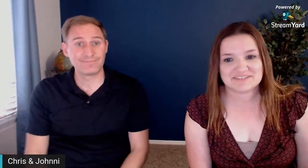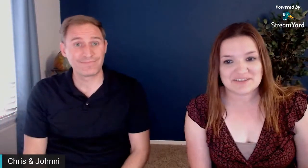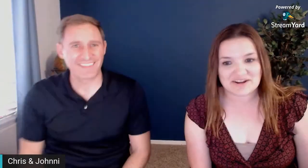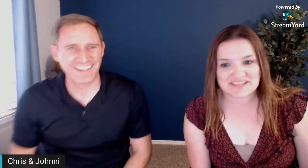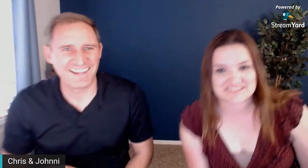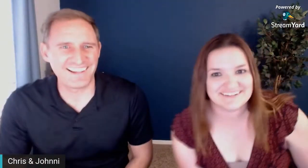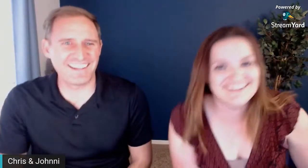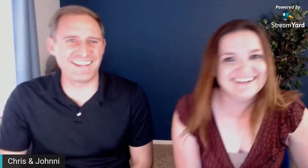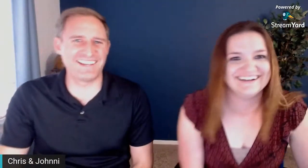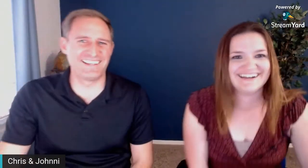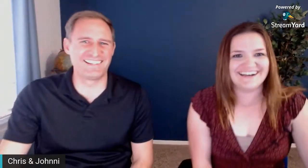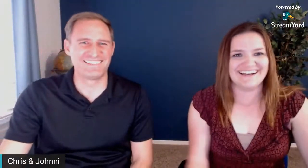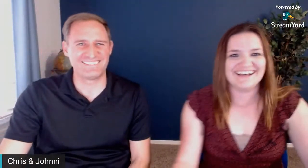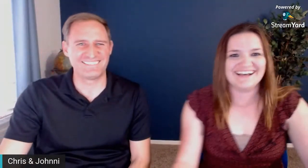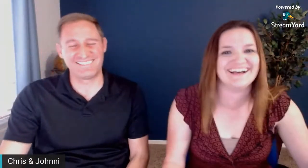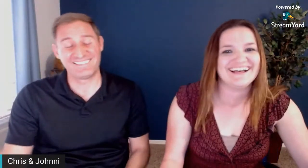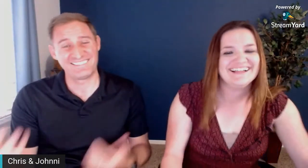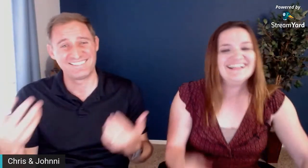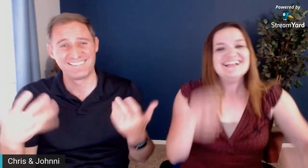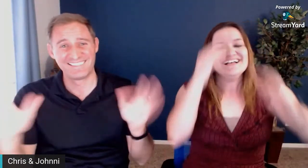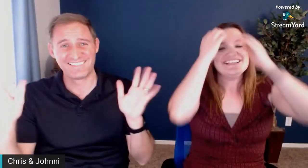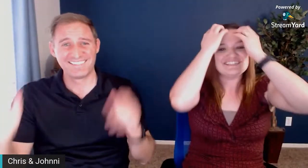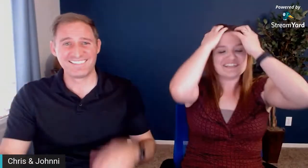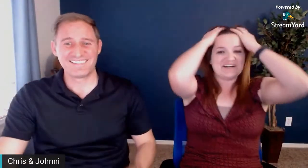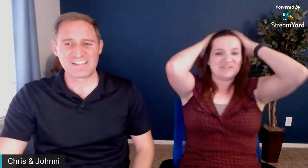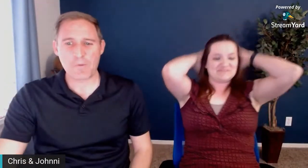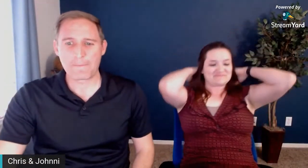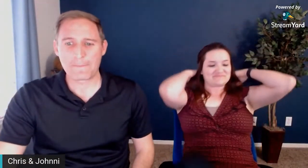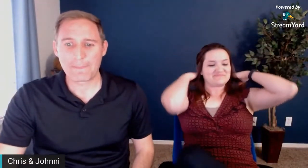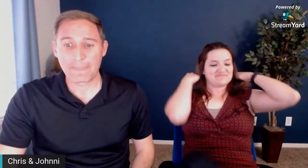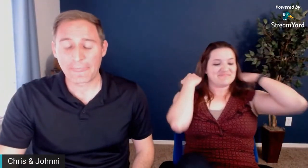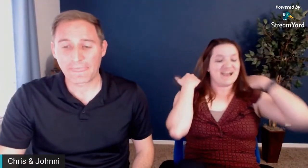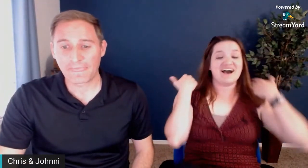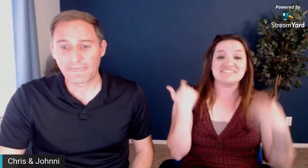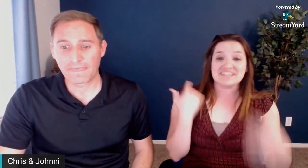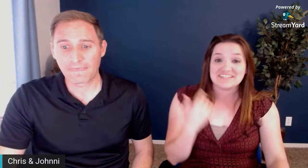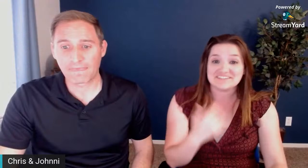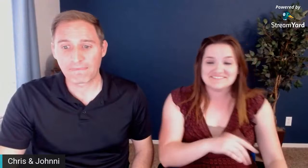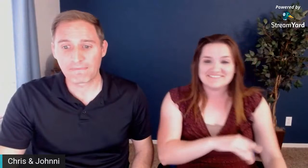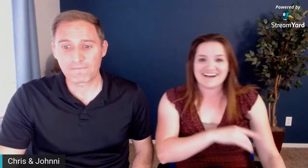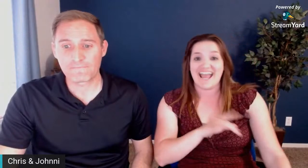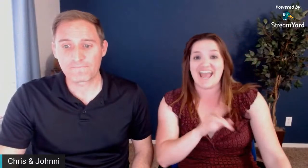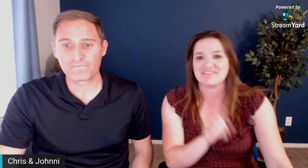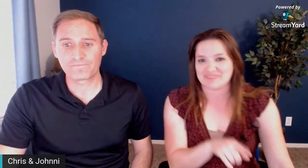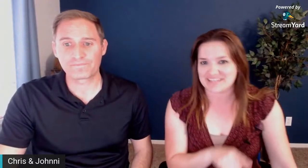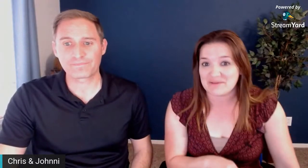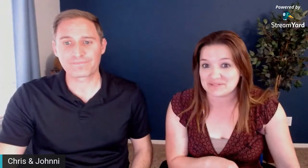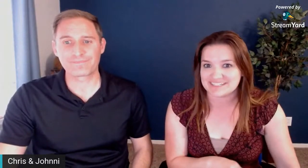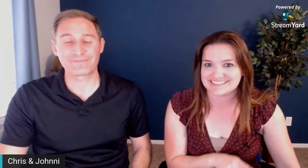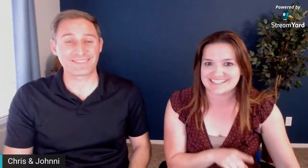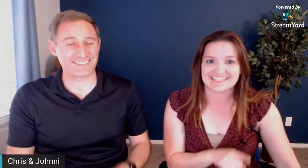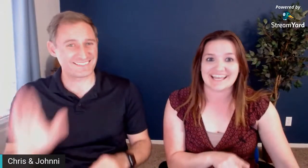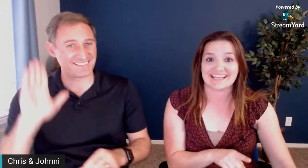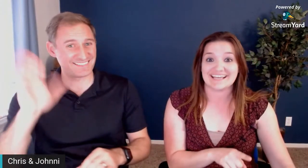so there it is so i'll tell you i haven't read that book in like